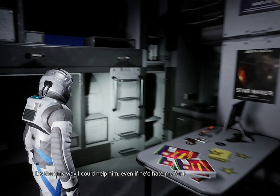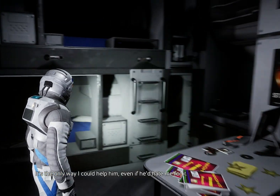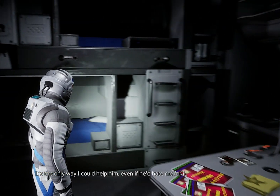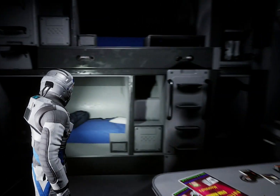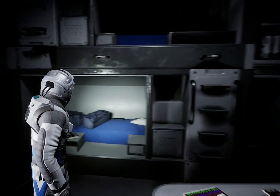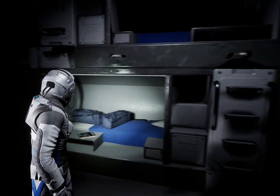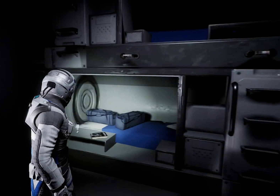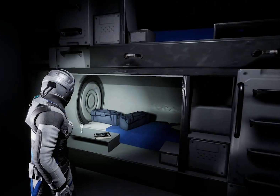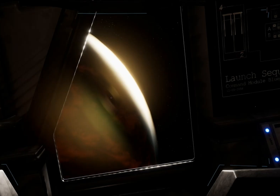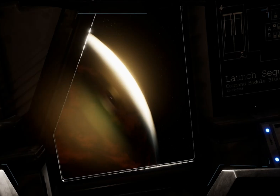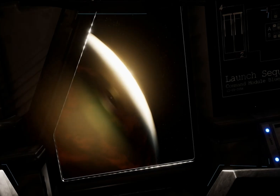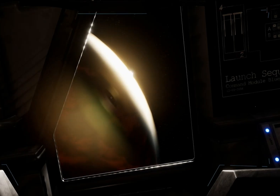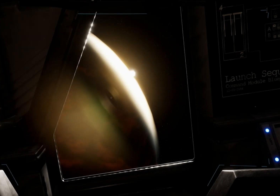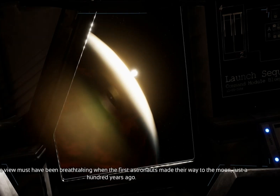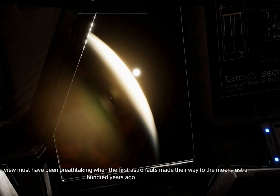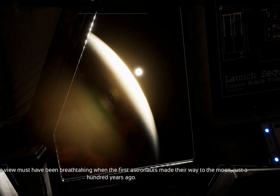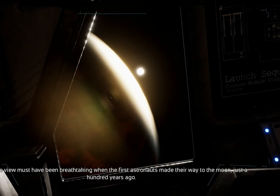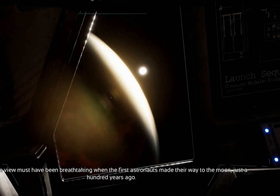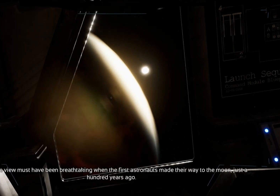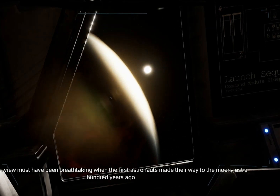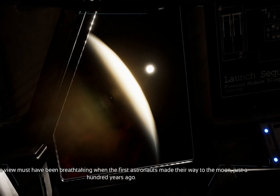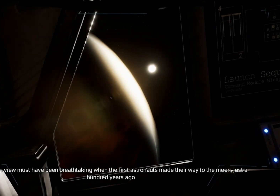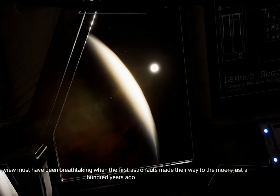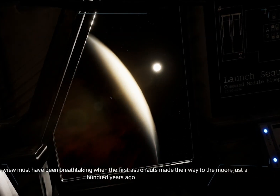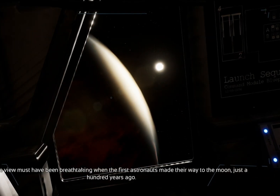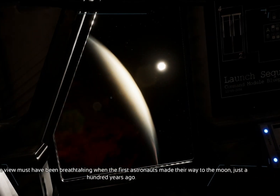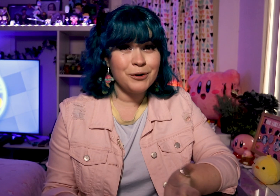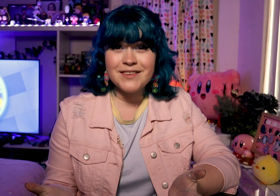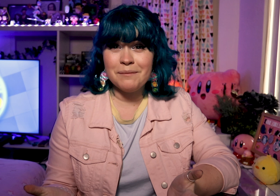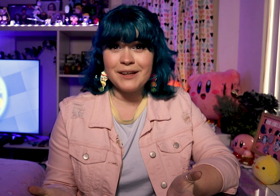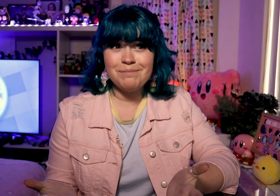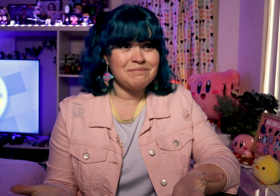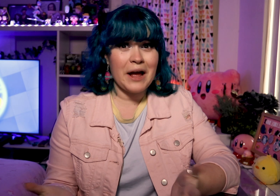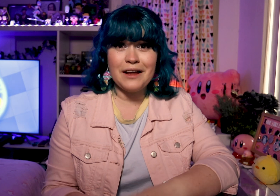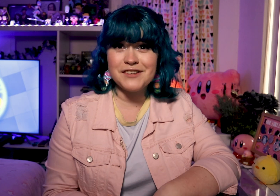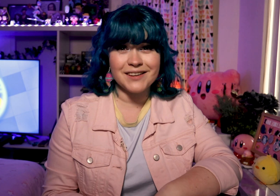And the story has stuck with me long after I finished. To put it simply, I loved it.